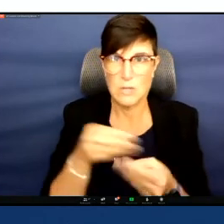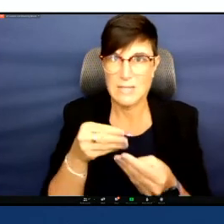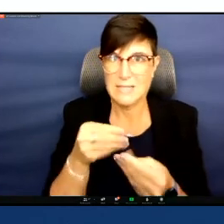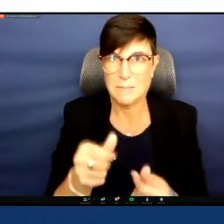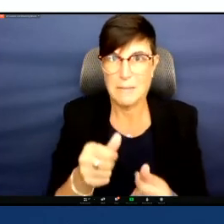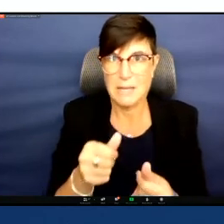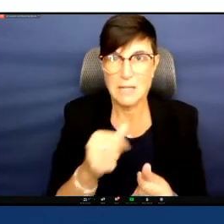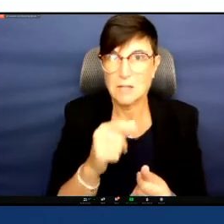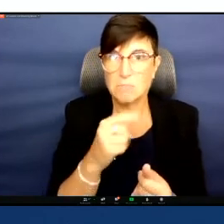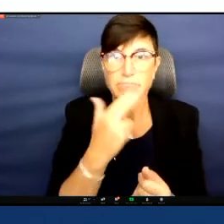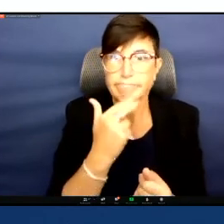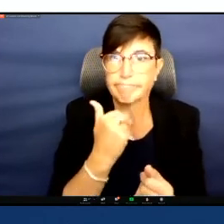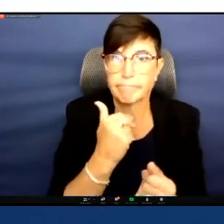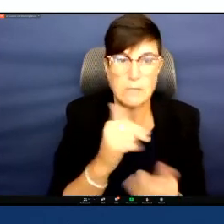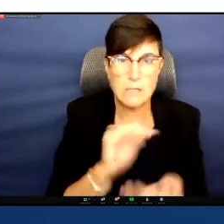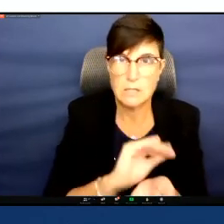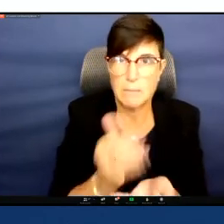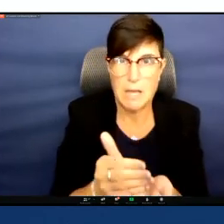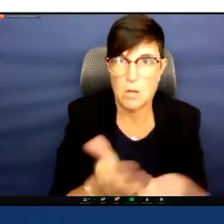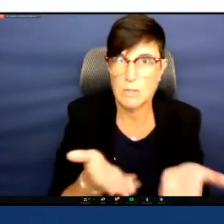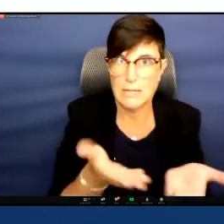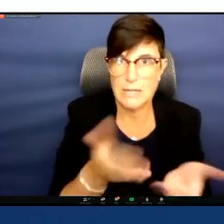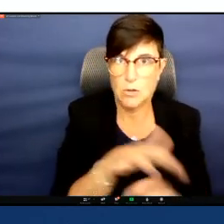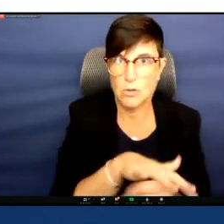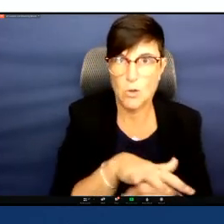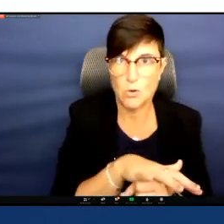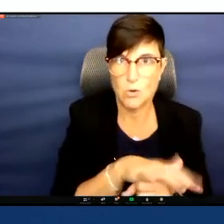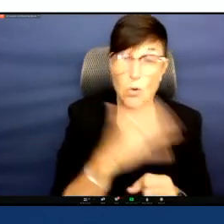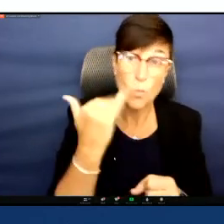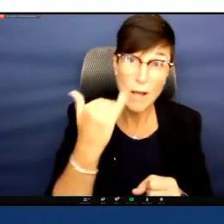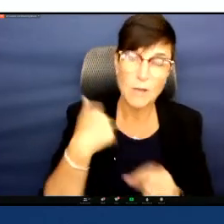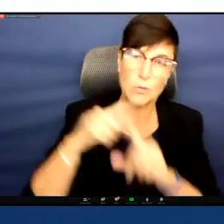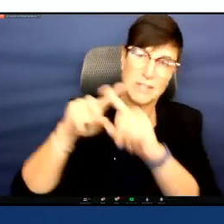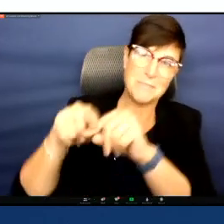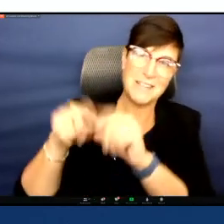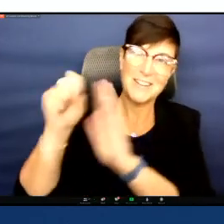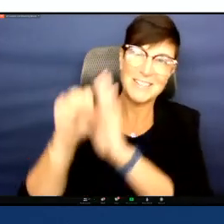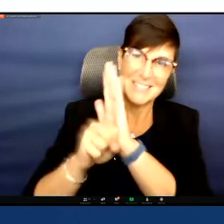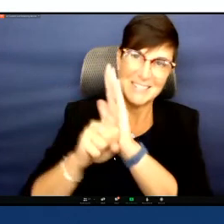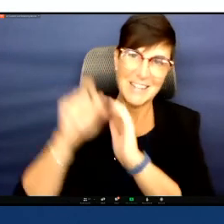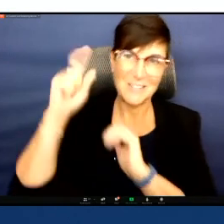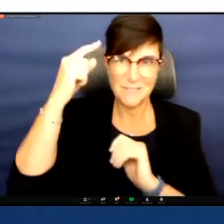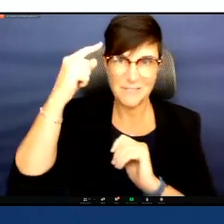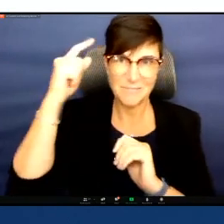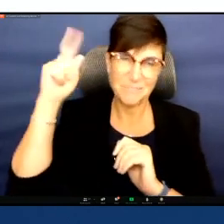which I will talk more about later. In addition to state and federal rules, the county has its own